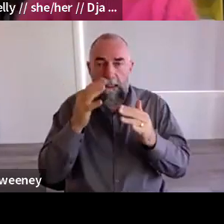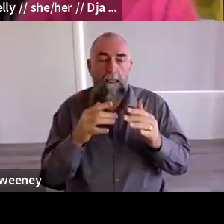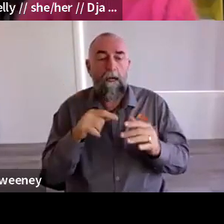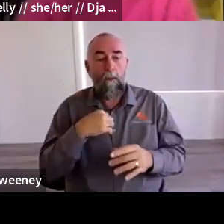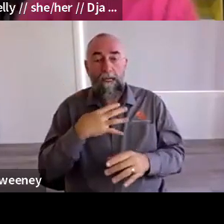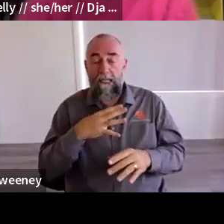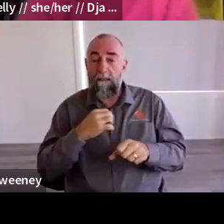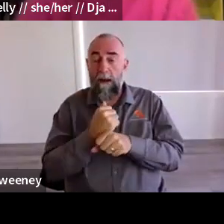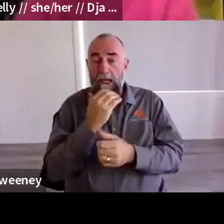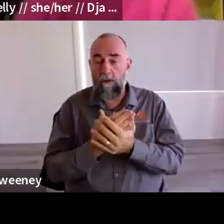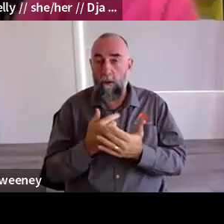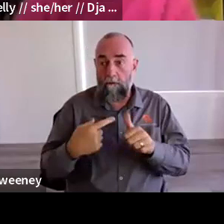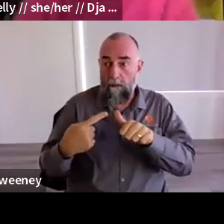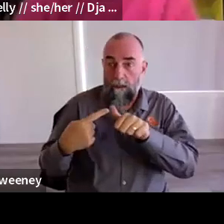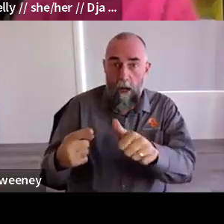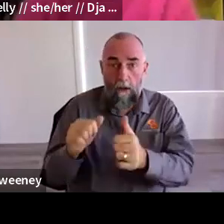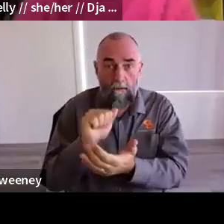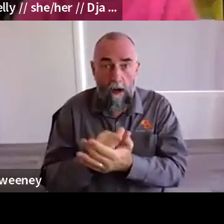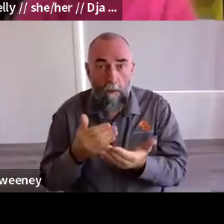think it's really important to have those work side by side.